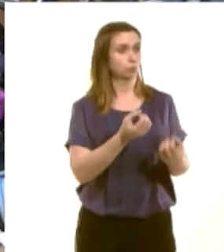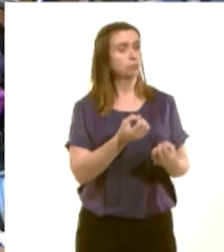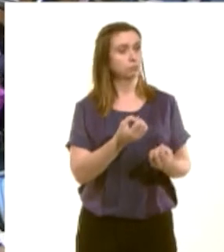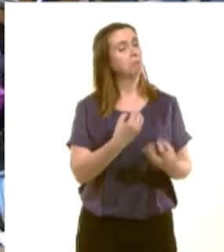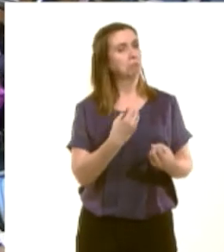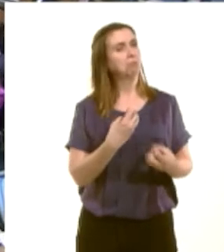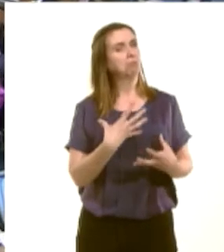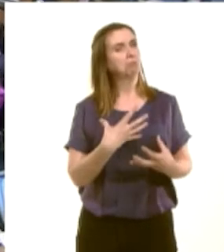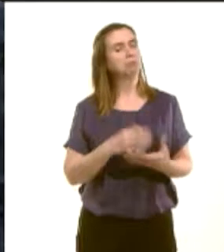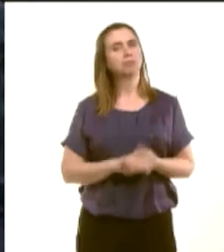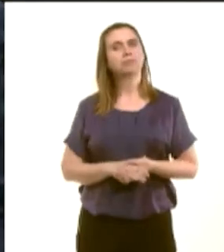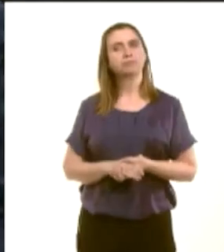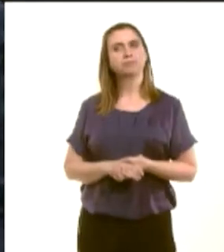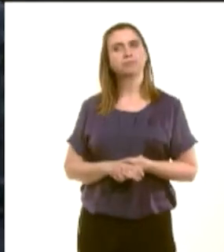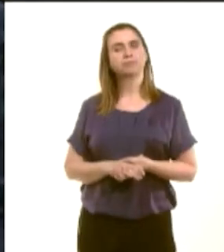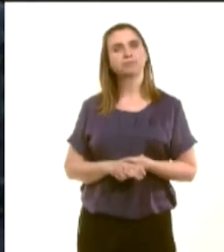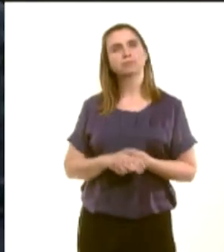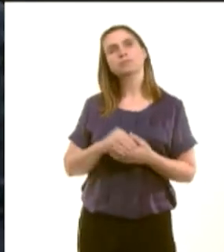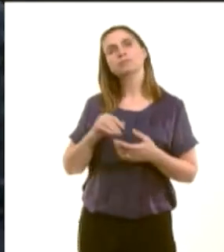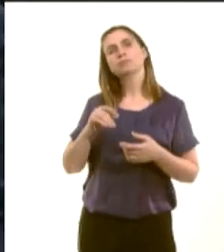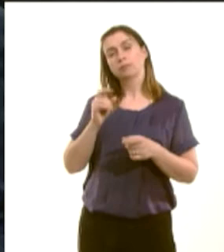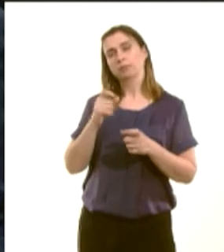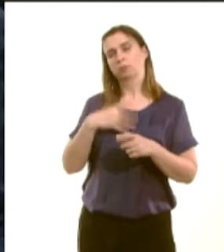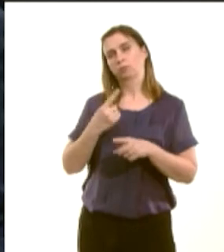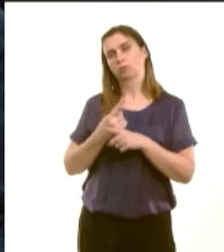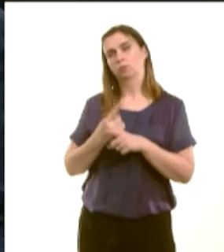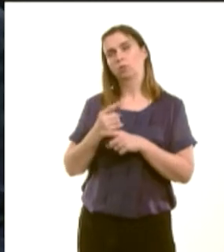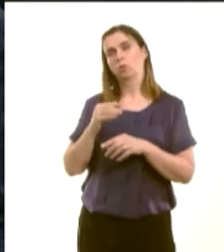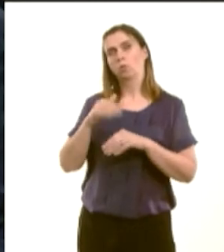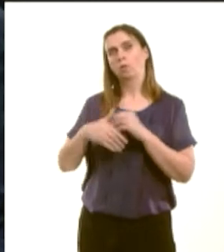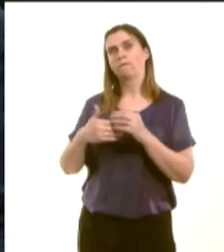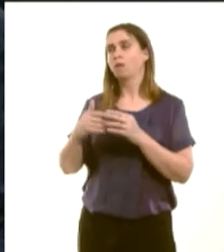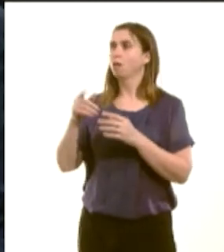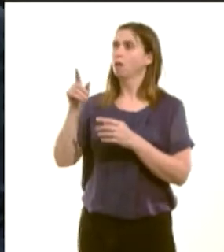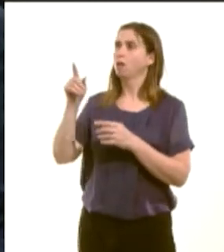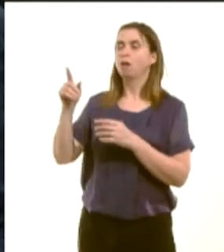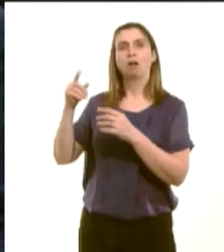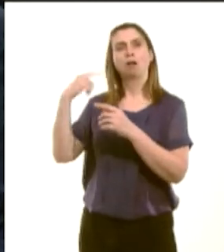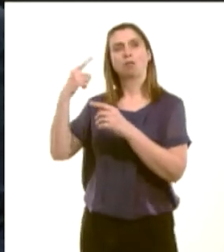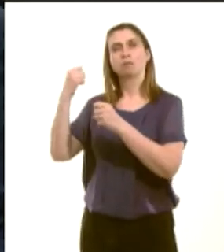investment in electrification by the Westminster Government, First Ministeróitís very evident,